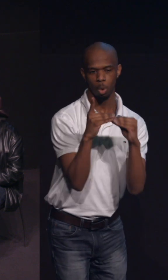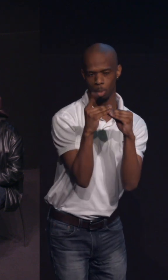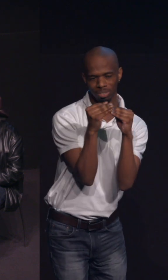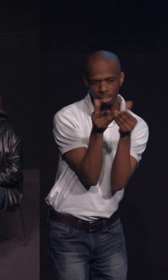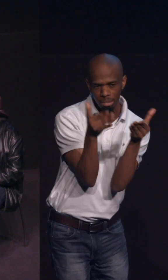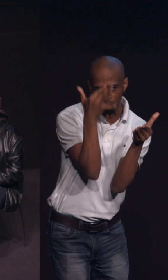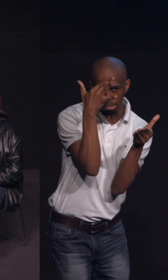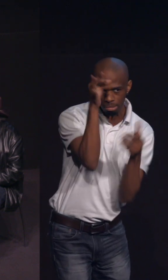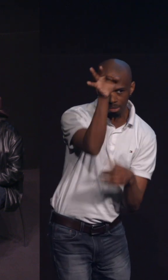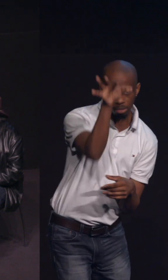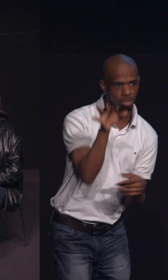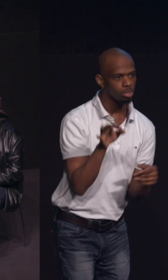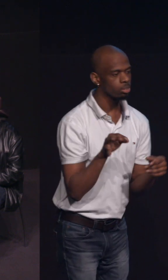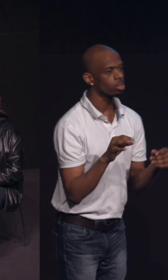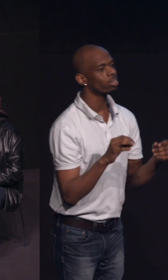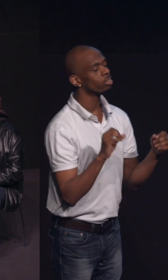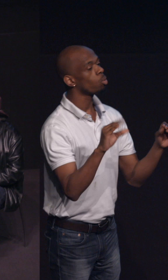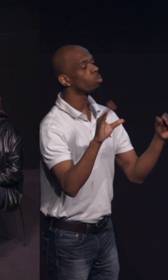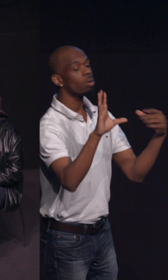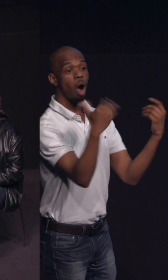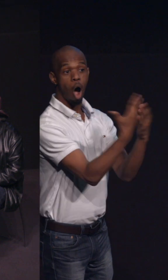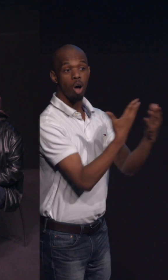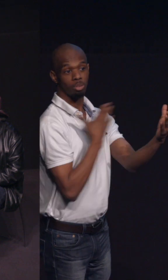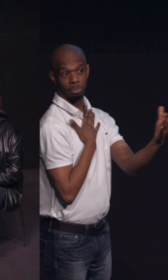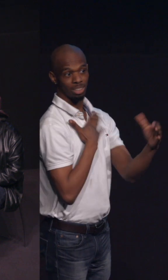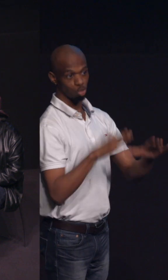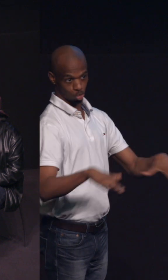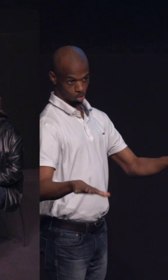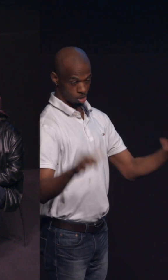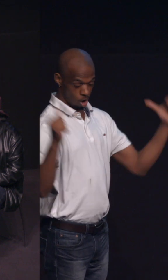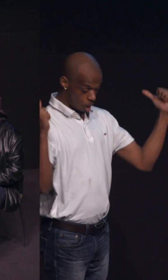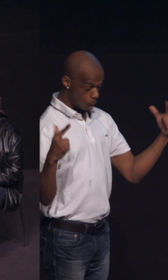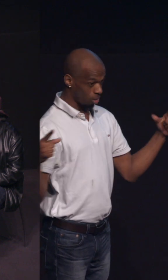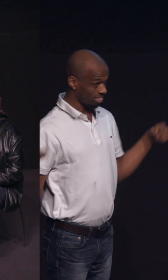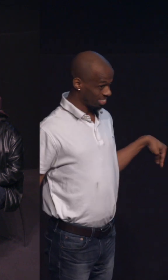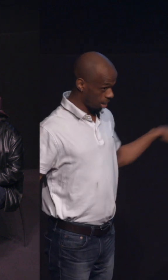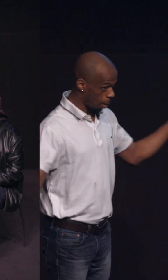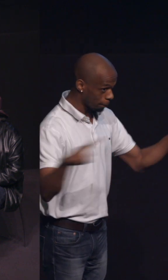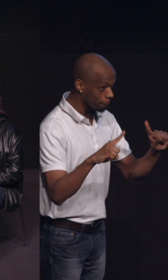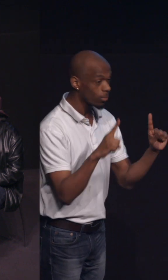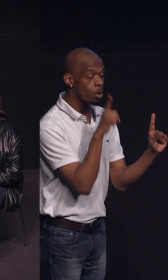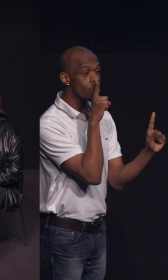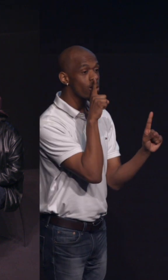And on this note, all of my children are foodies.